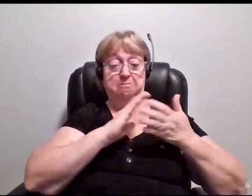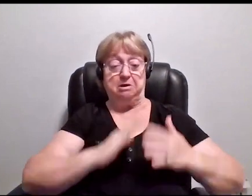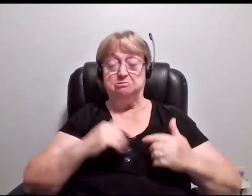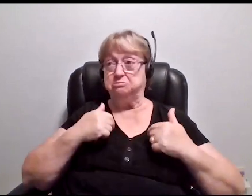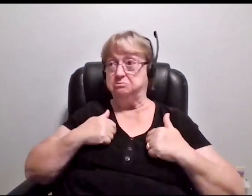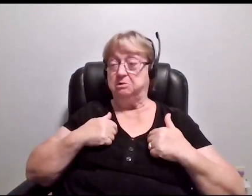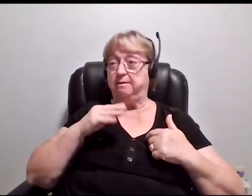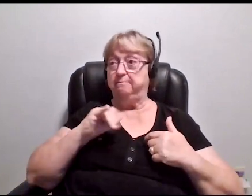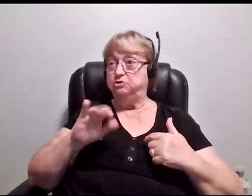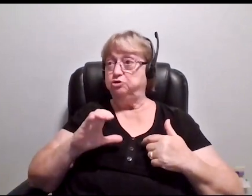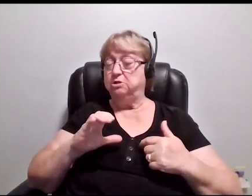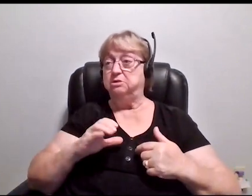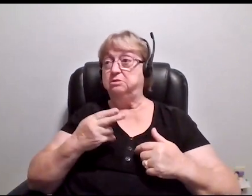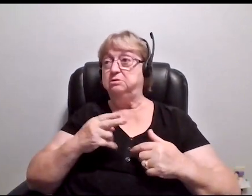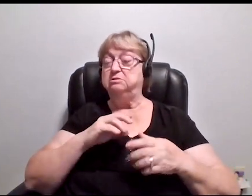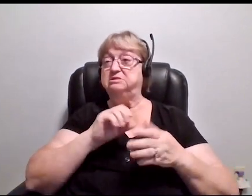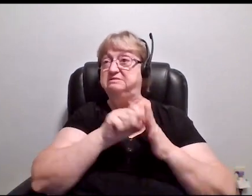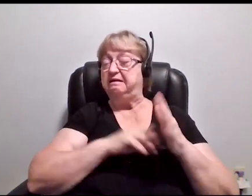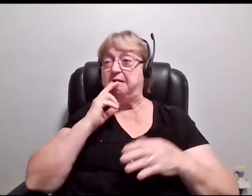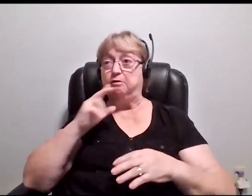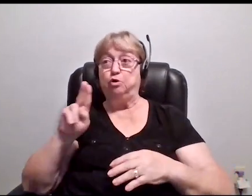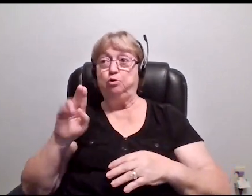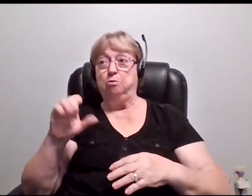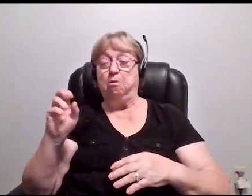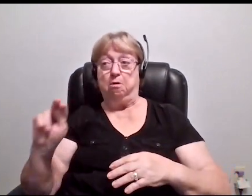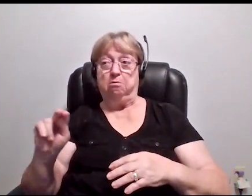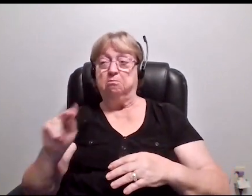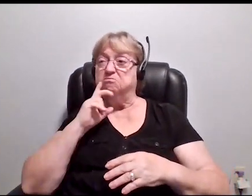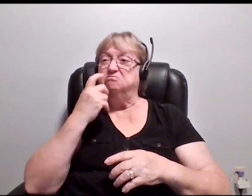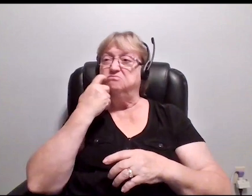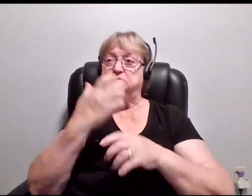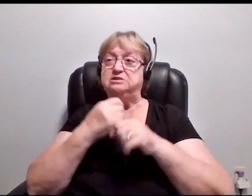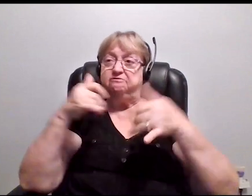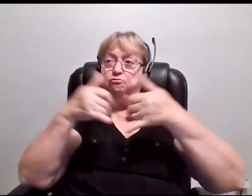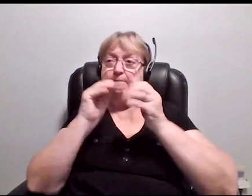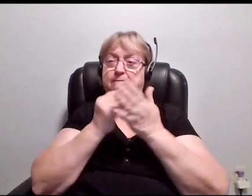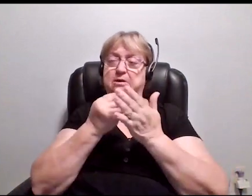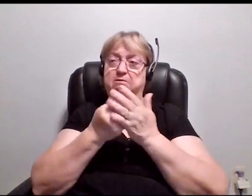and at Yukon recently received an NSF grant to specifically look at professional development